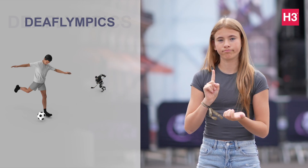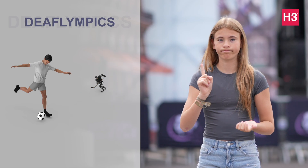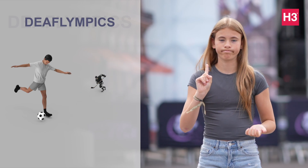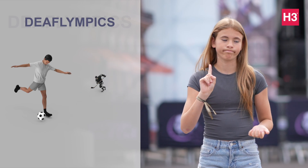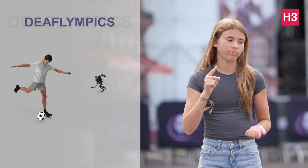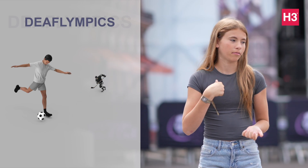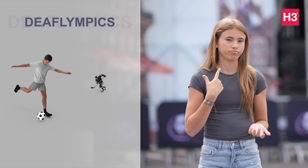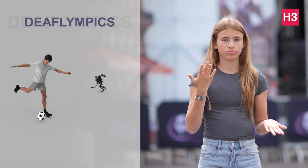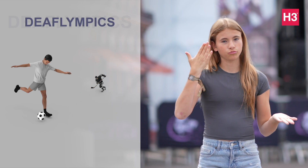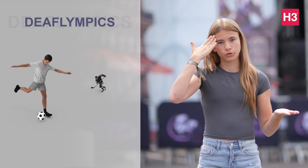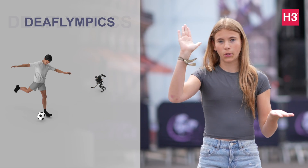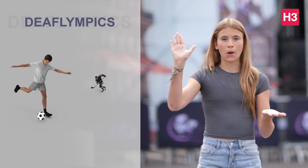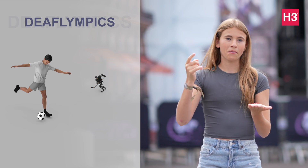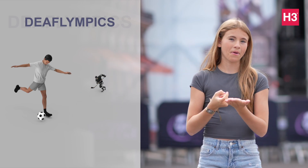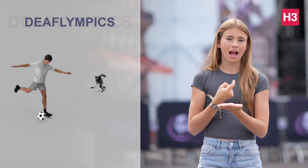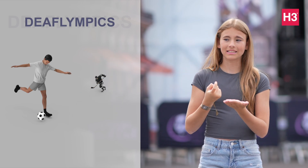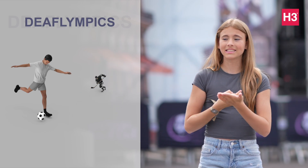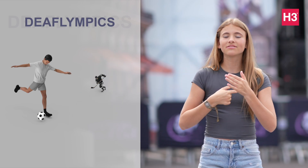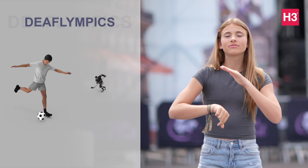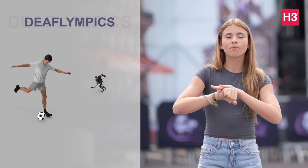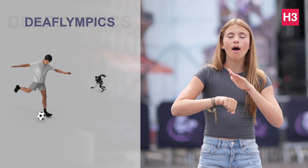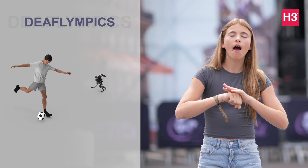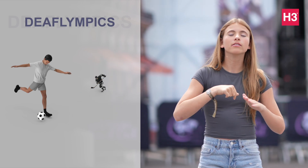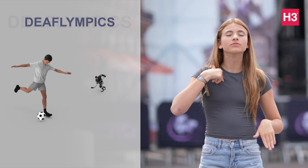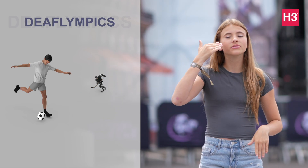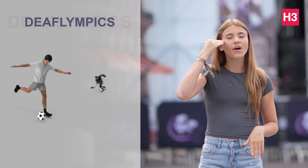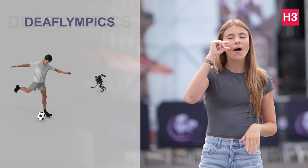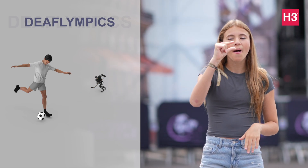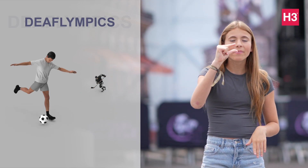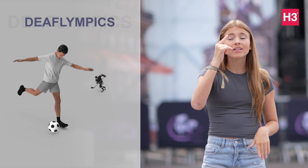I don’t know anything about it I know some things